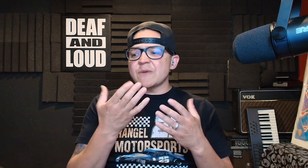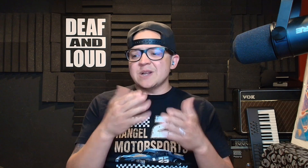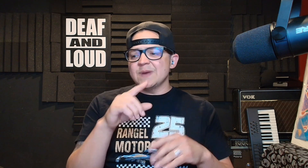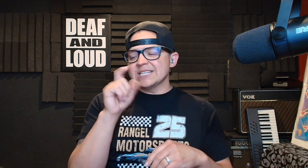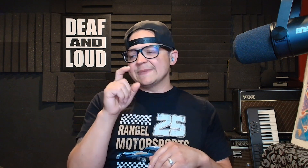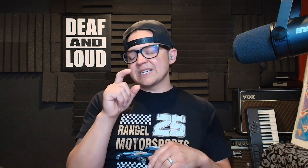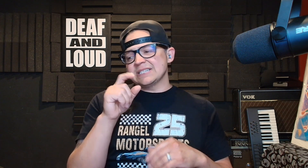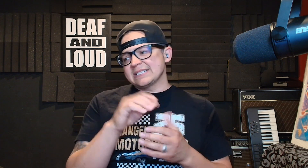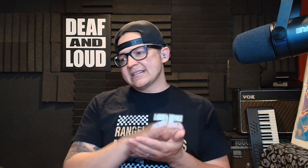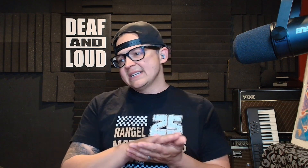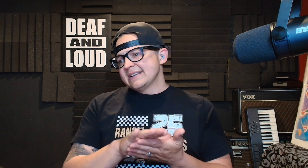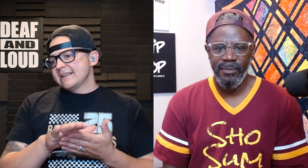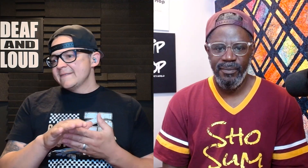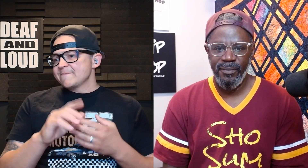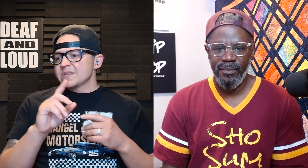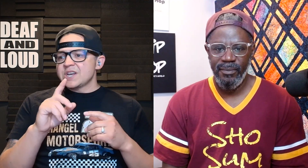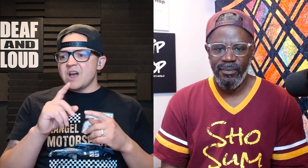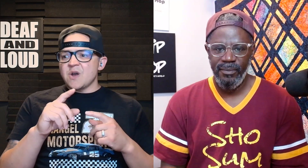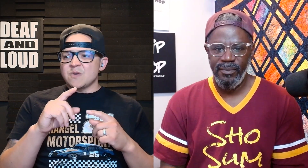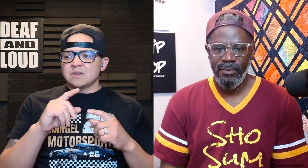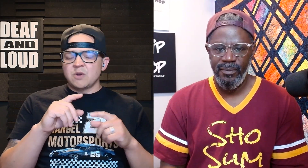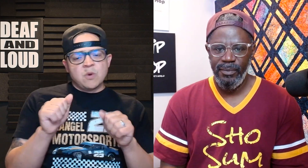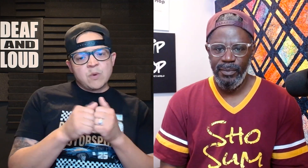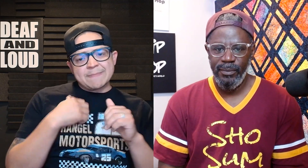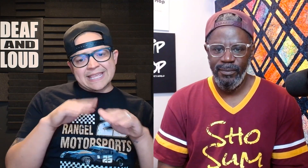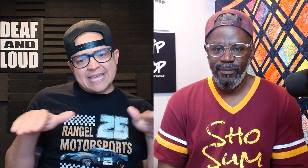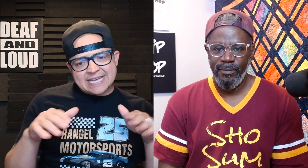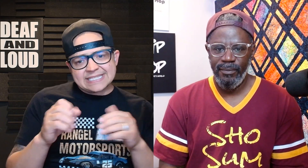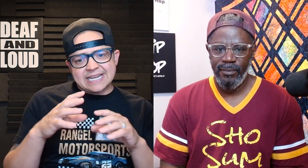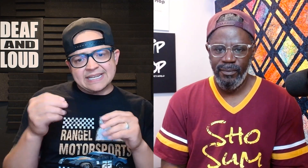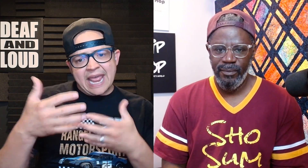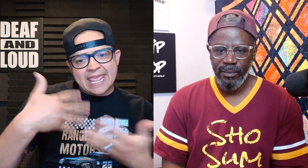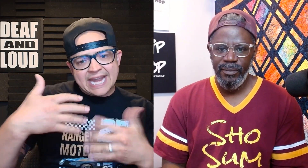many ways because, you know, with my kids and hanging